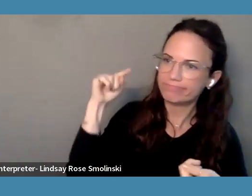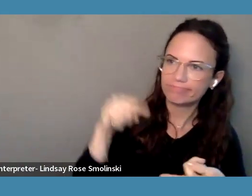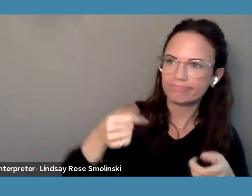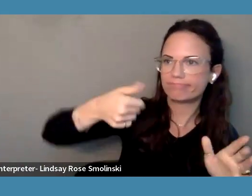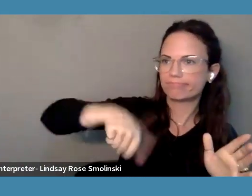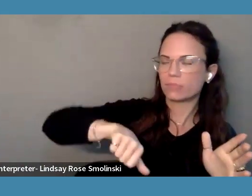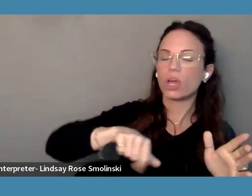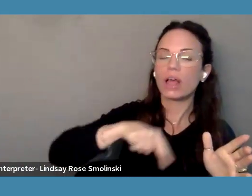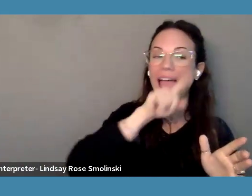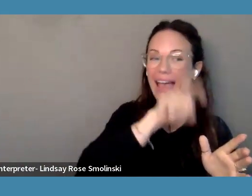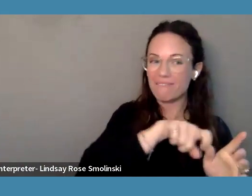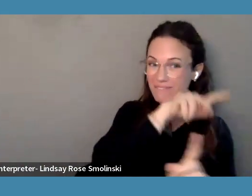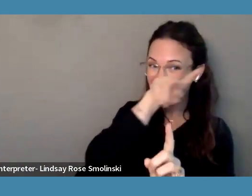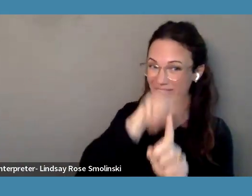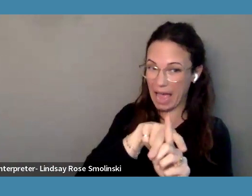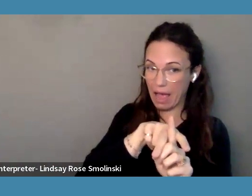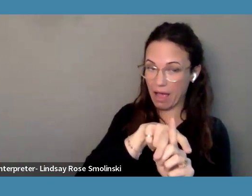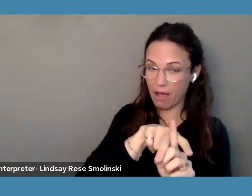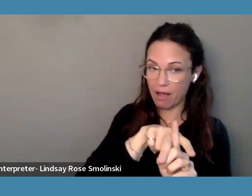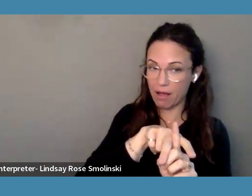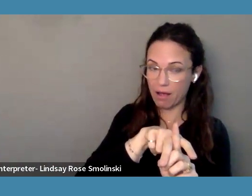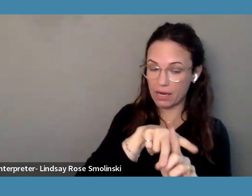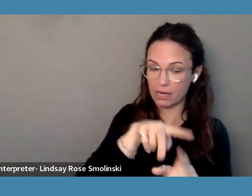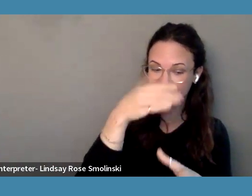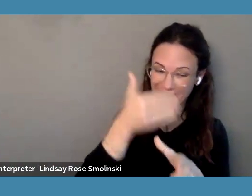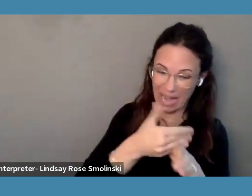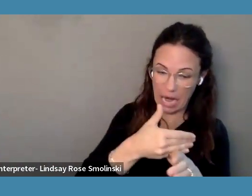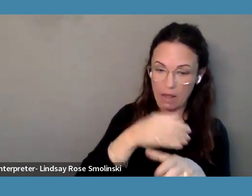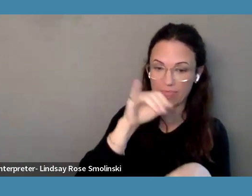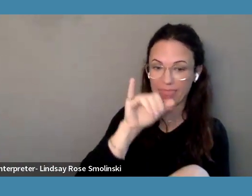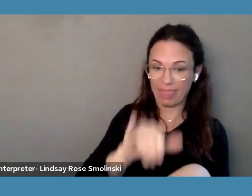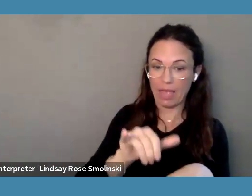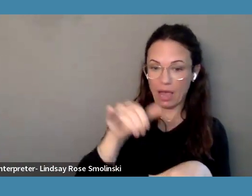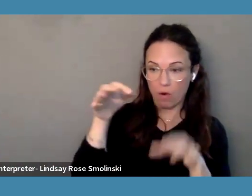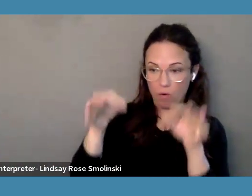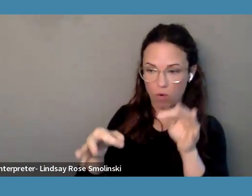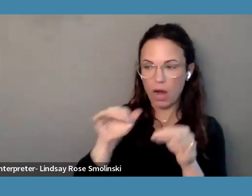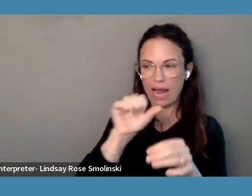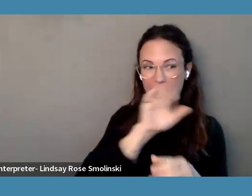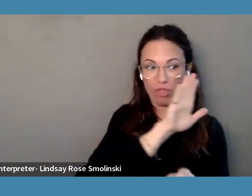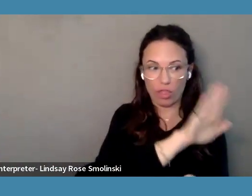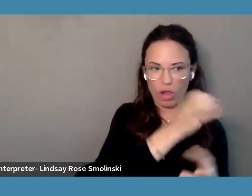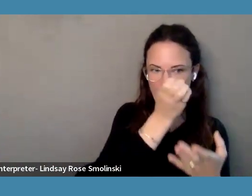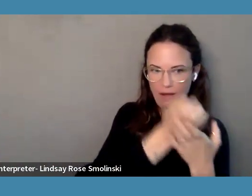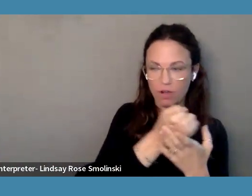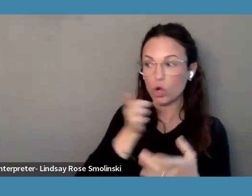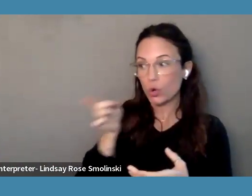to file in the fair hearing as evidence and you should receive a copy of that.